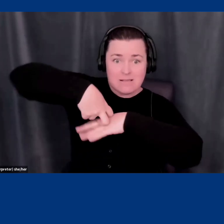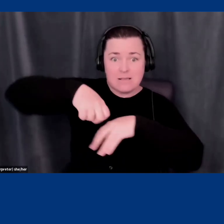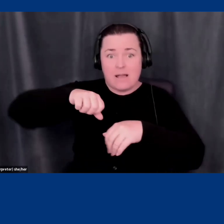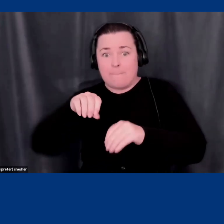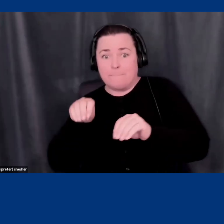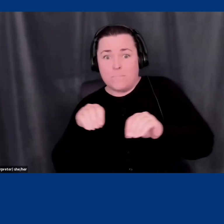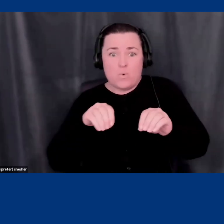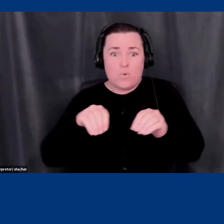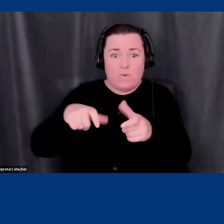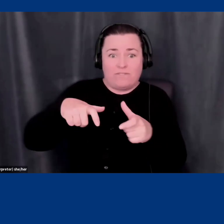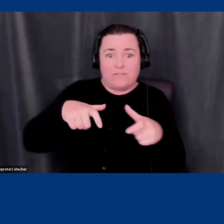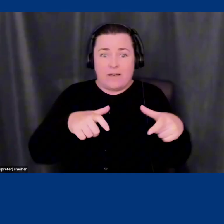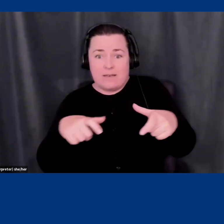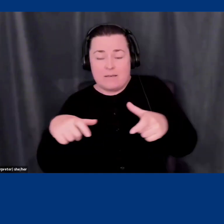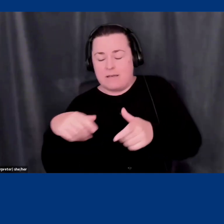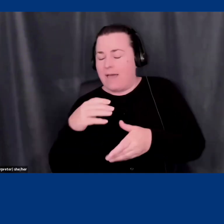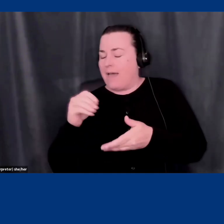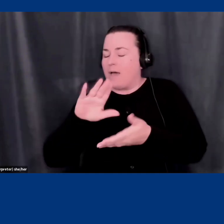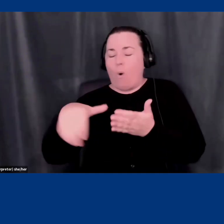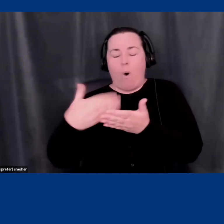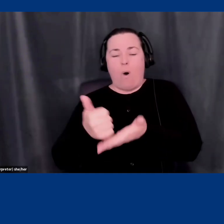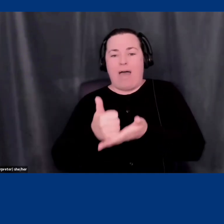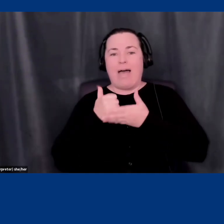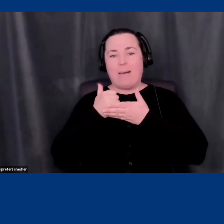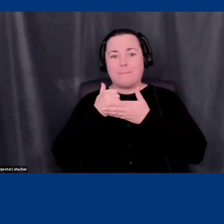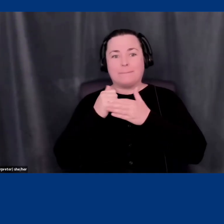with everything. I know that may sound silly but it